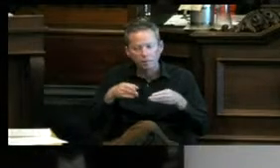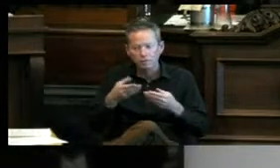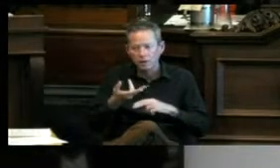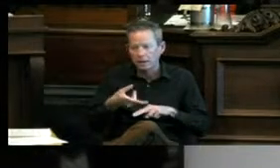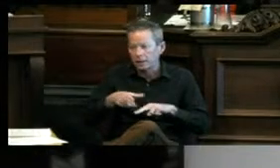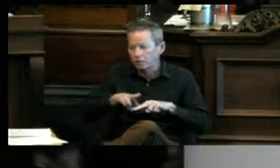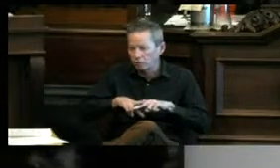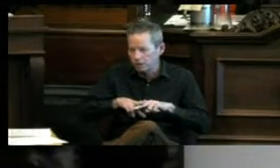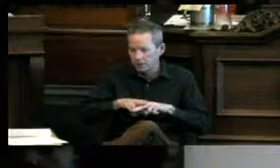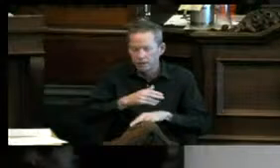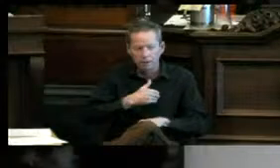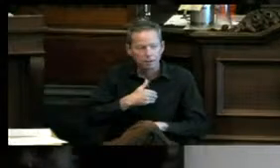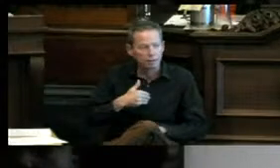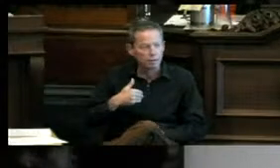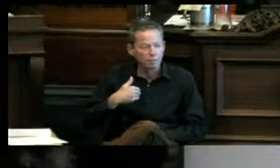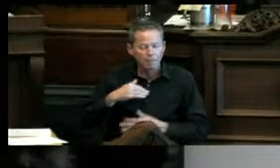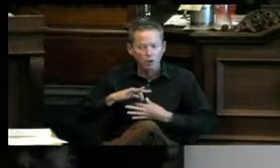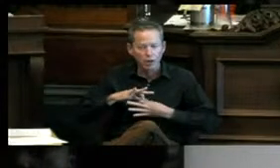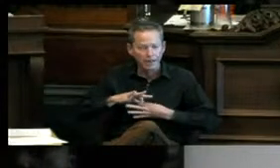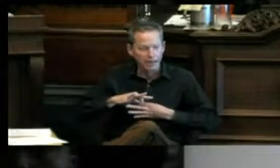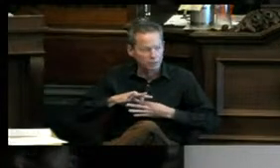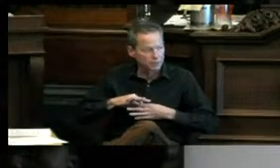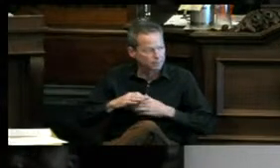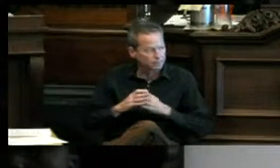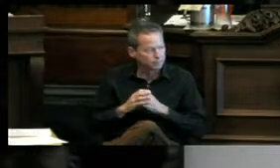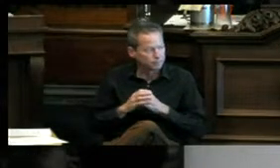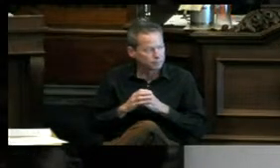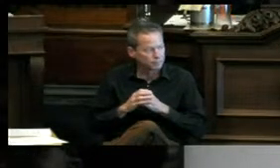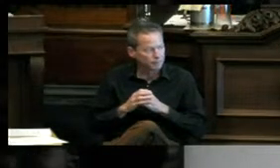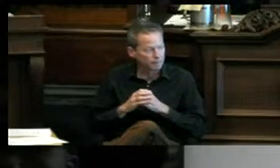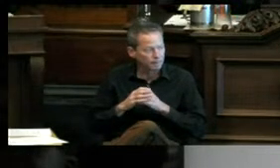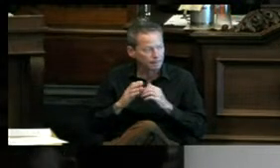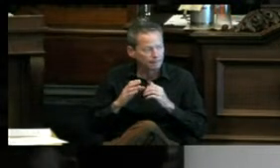program. We're continuing to